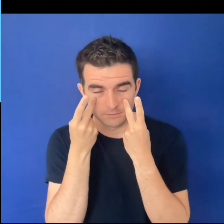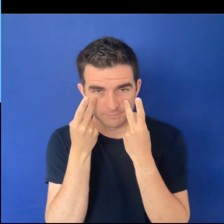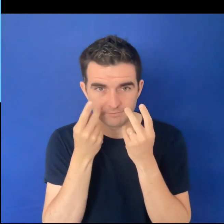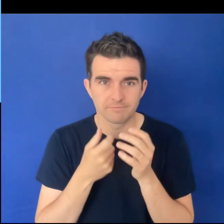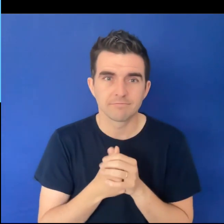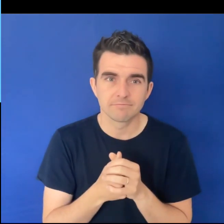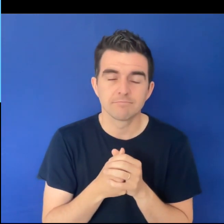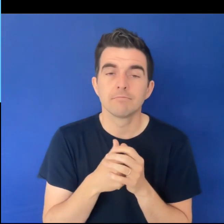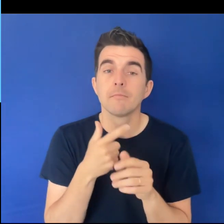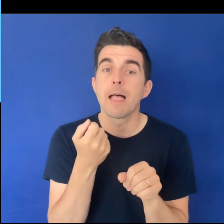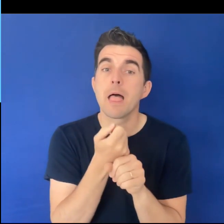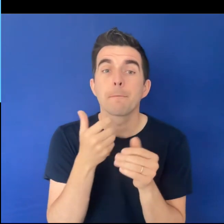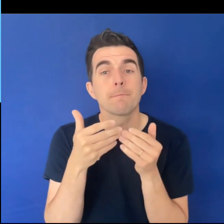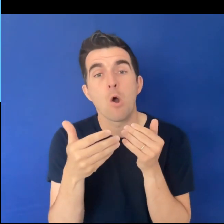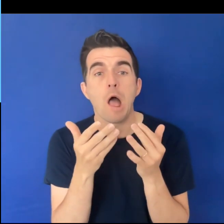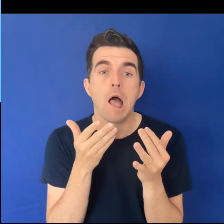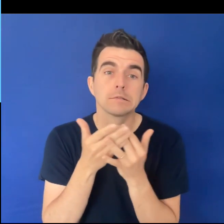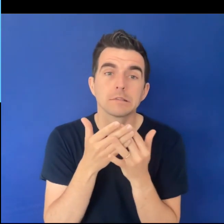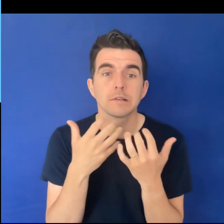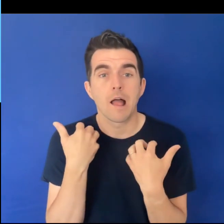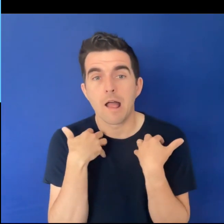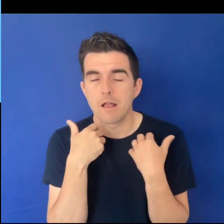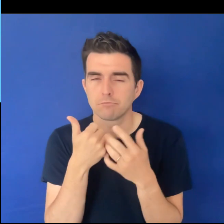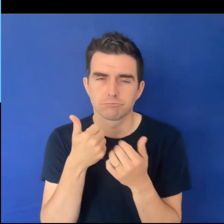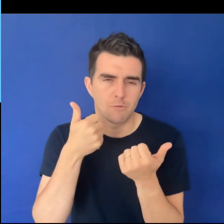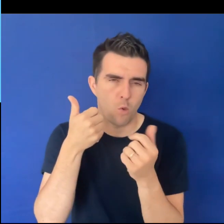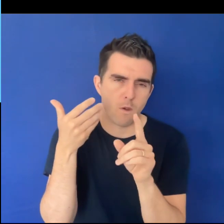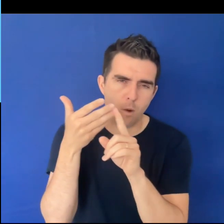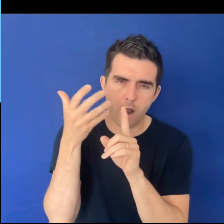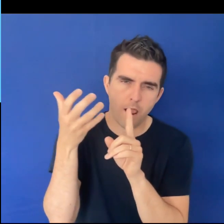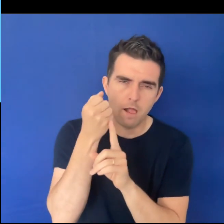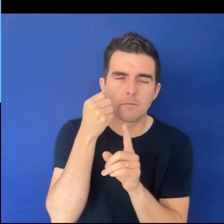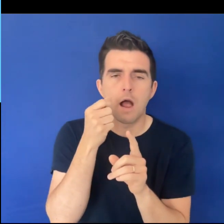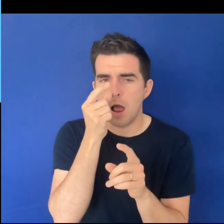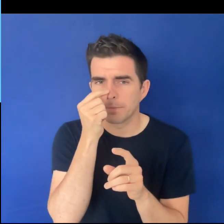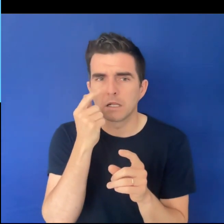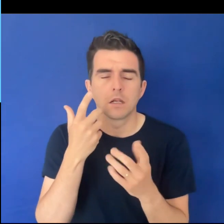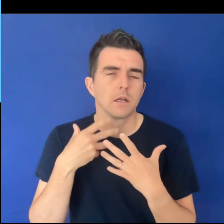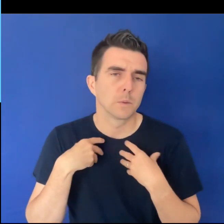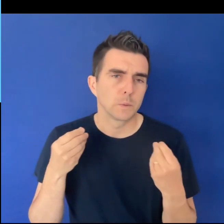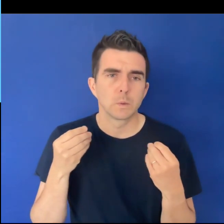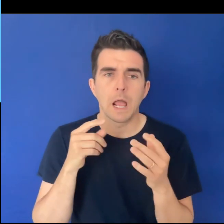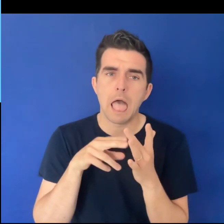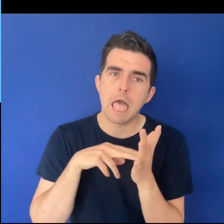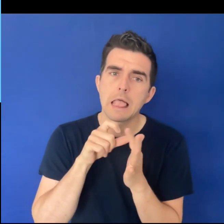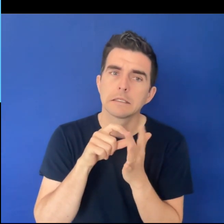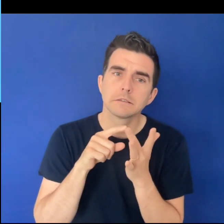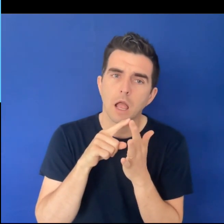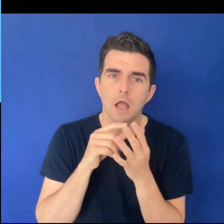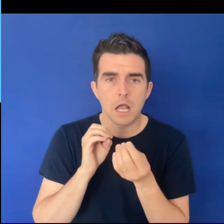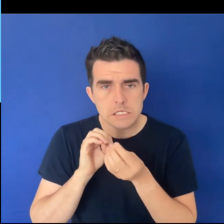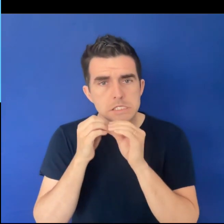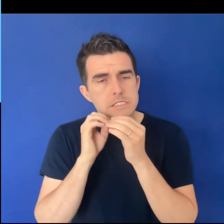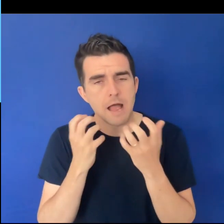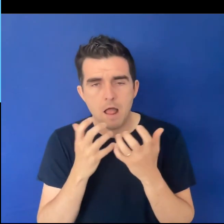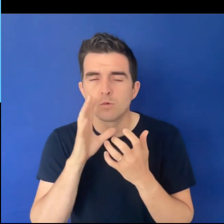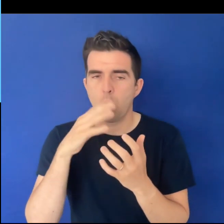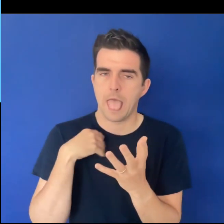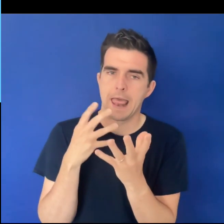Making your games more accessible is a great goal to have, but sometimes it can feel daunting as an indie dev. To help you get started,